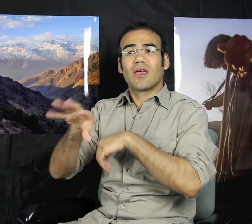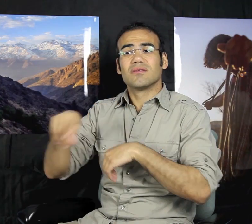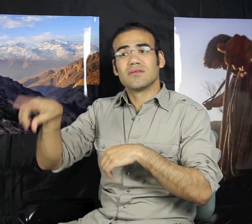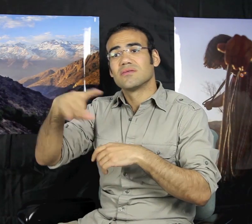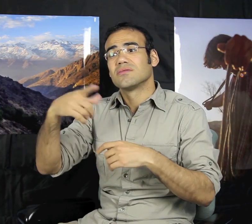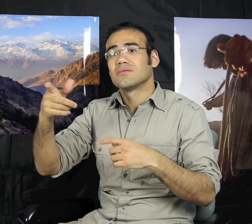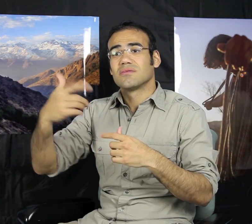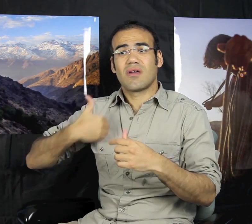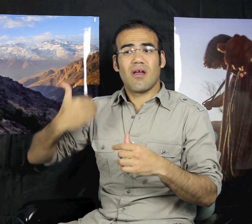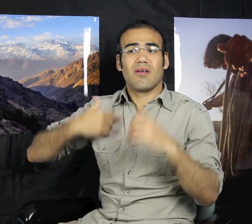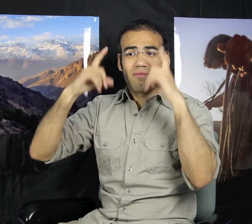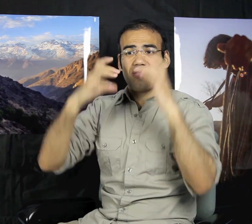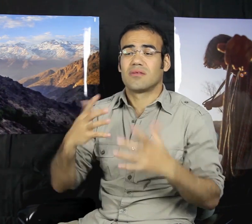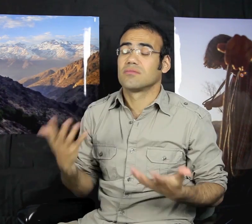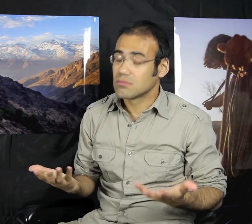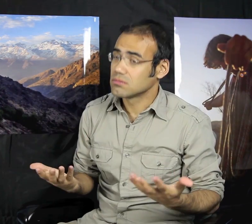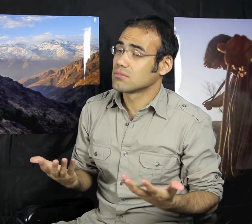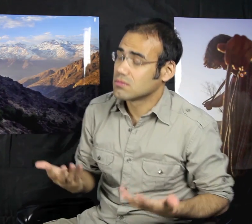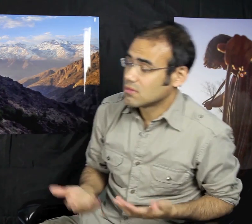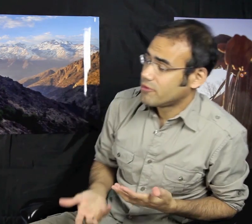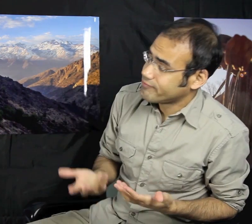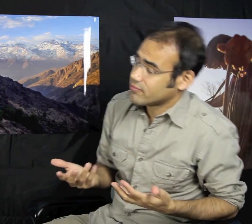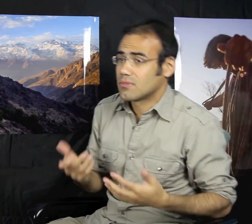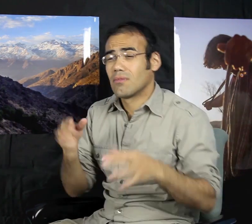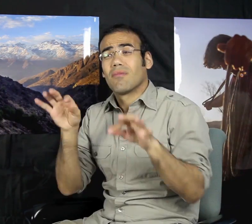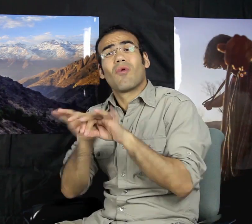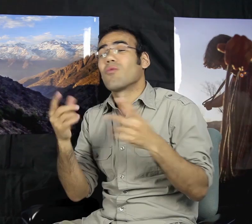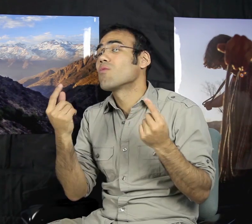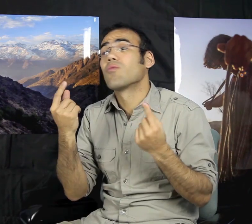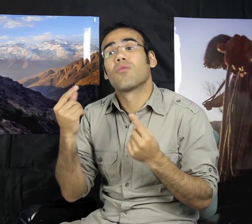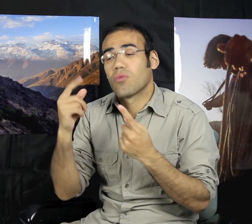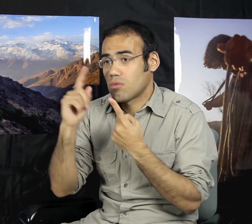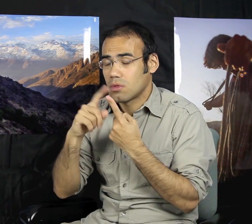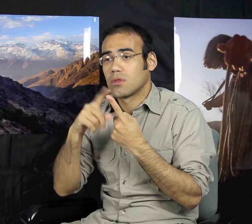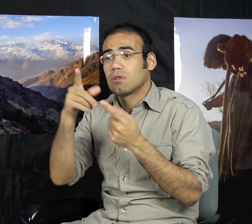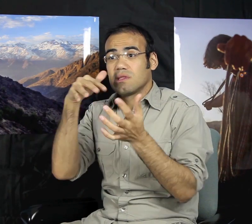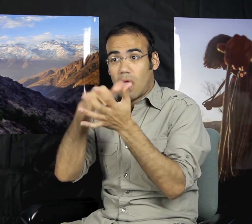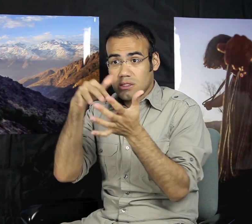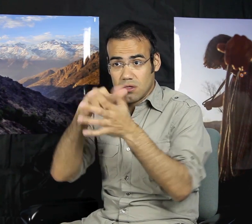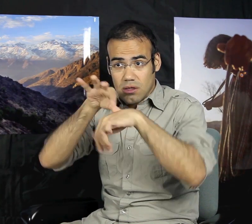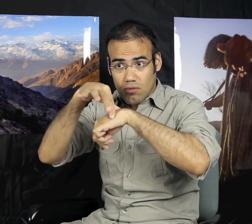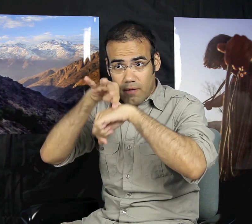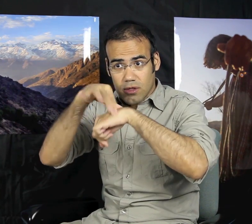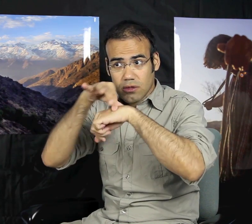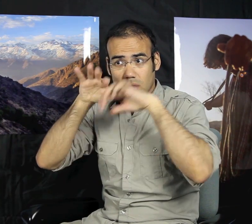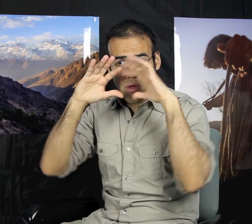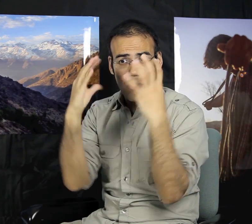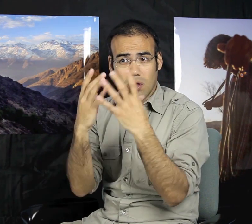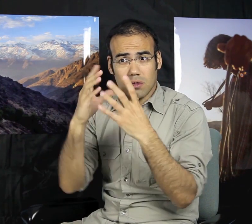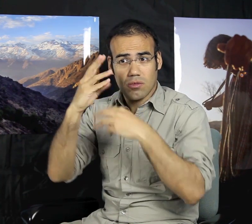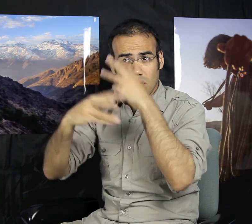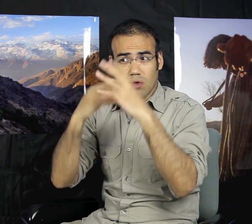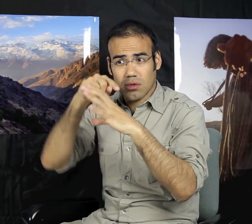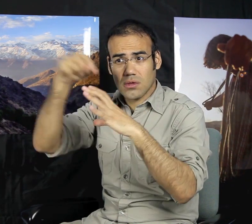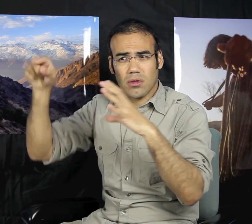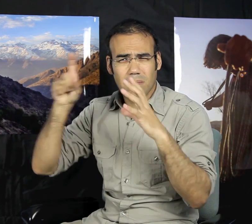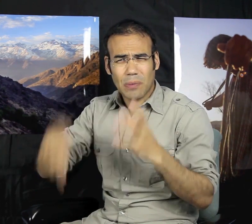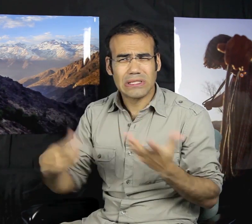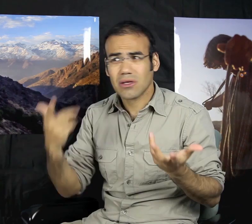My advice to all the young photographers, it's important to study all the different places in the world.